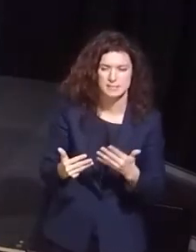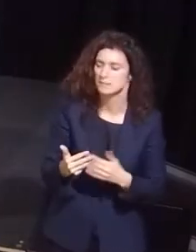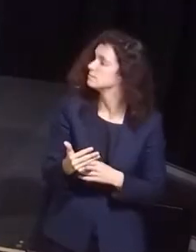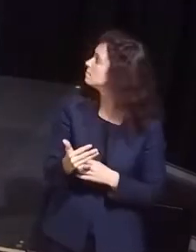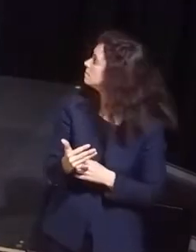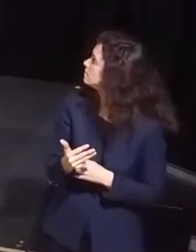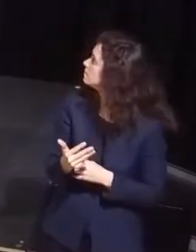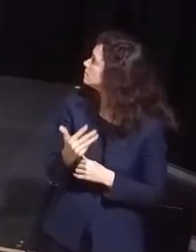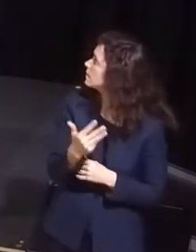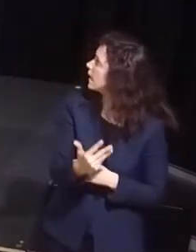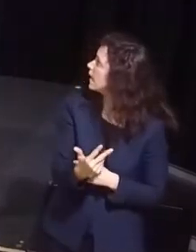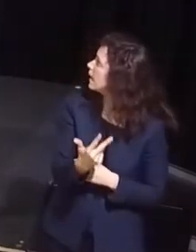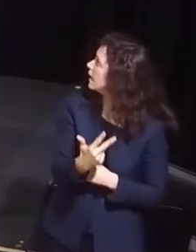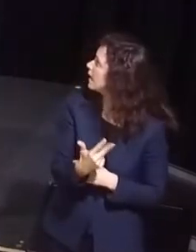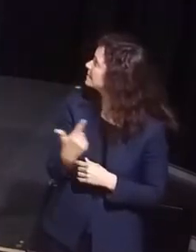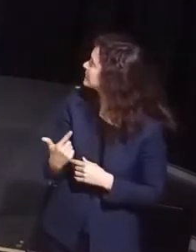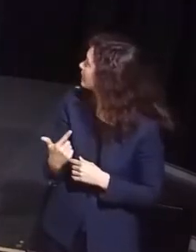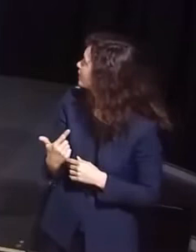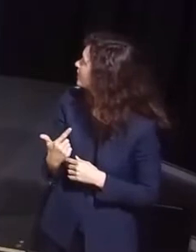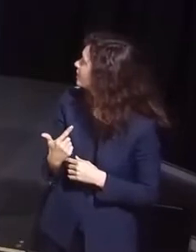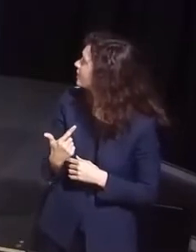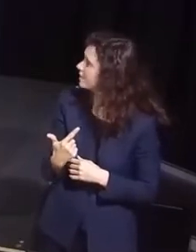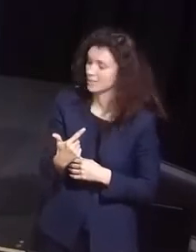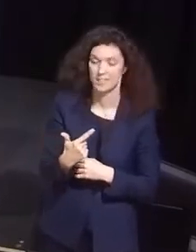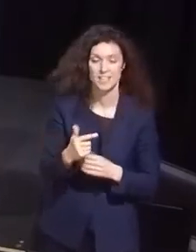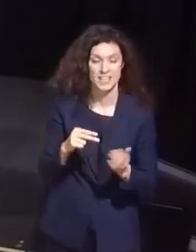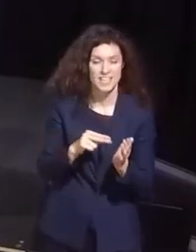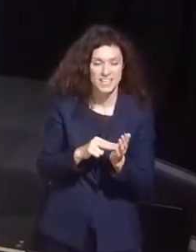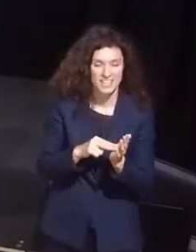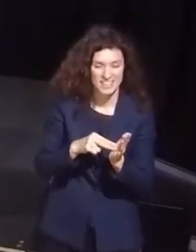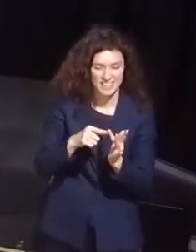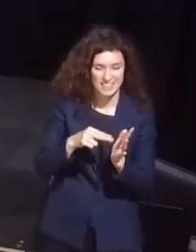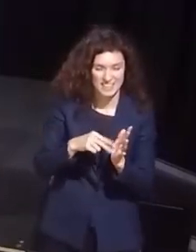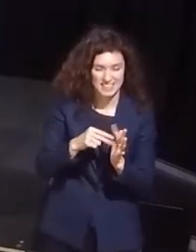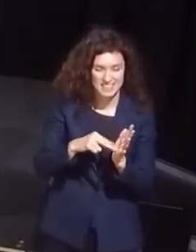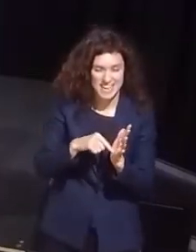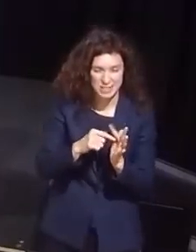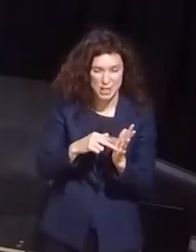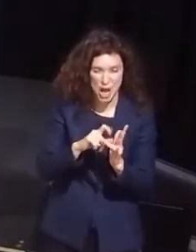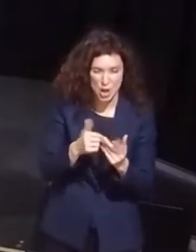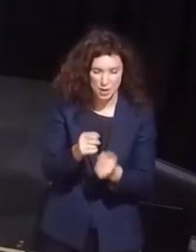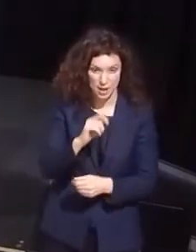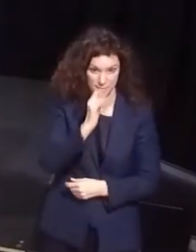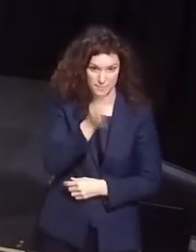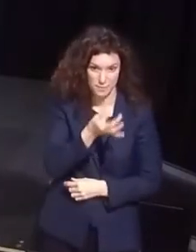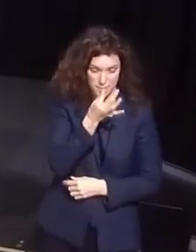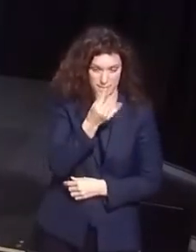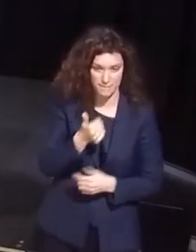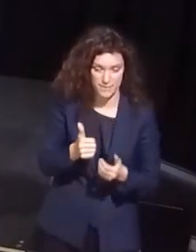came from Nintendo America, using sip-puff and the chin controller. Coming up to date with the QuadStick